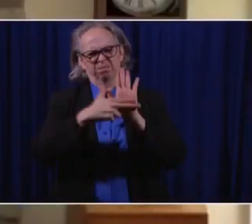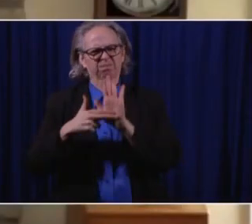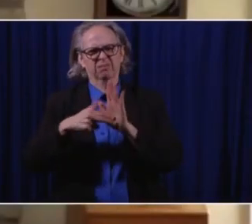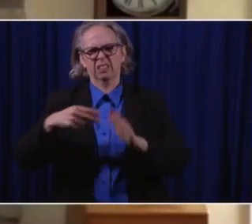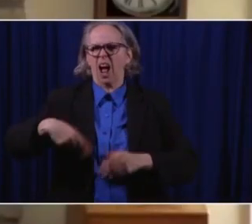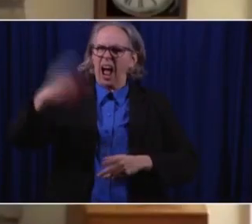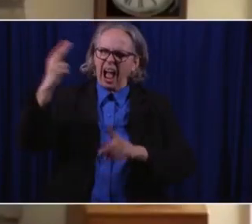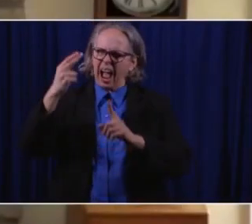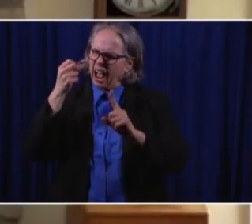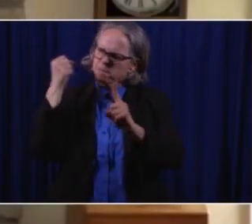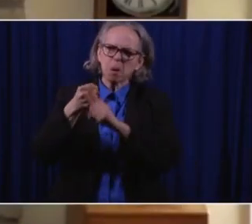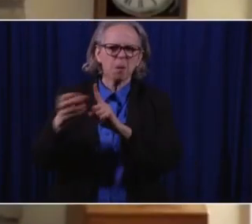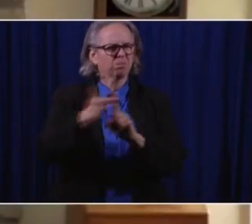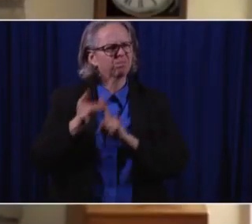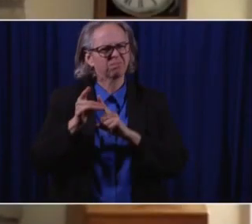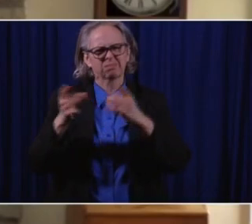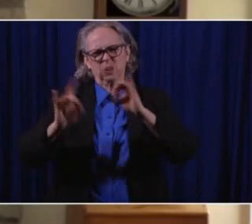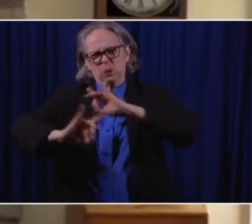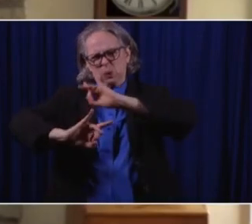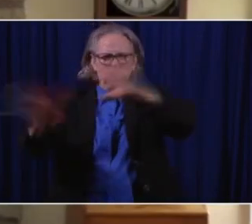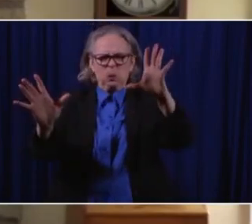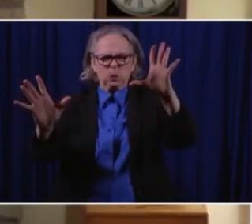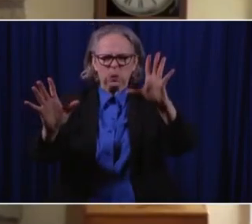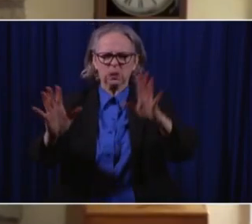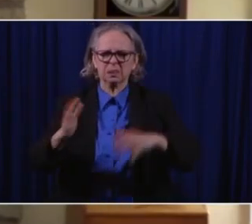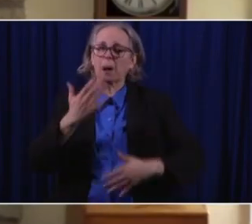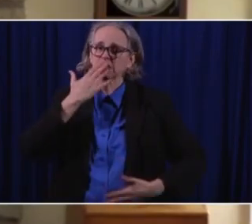Lake roughly 10 Alan roughly 10 and we're roughly 10 not on Dow